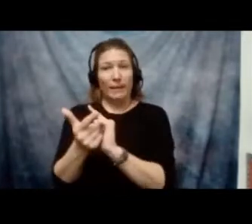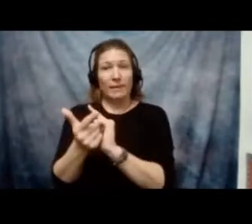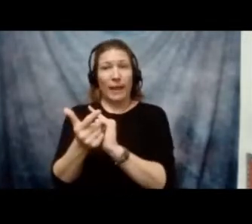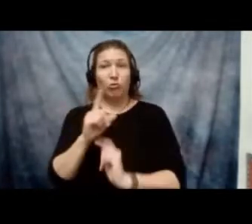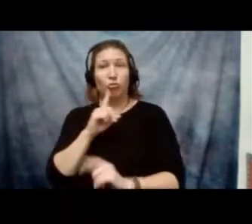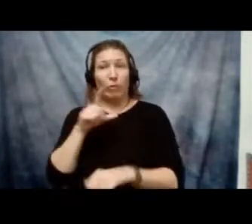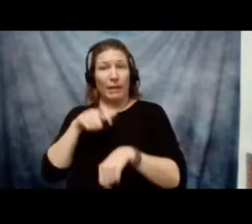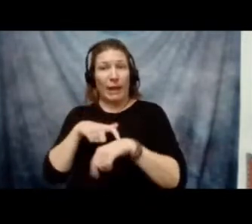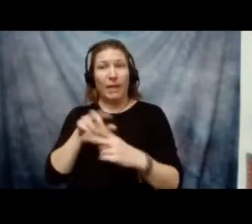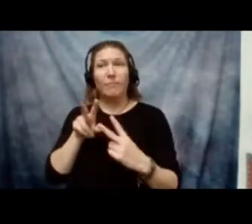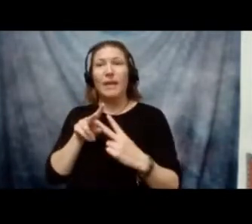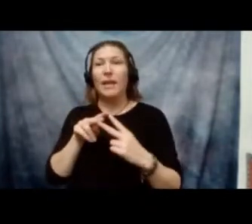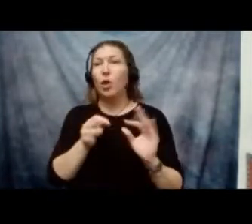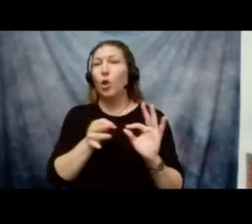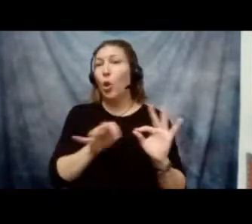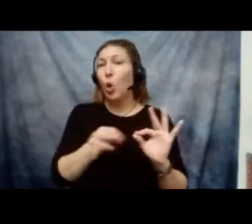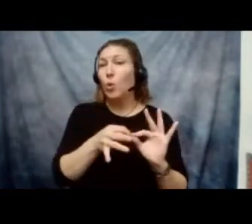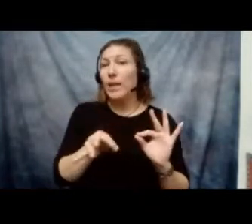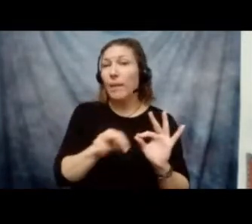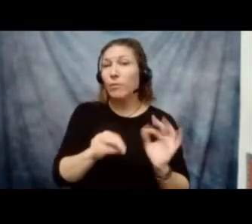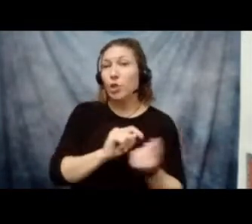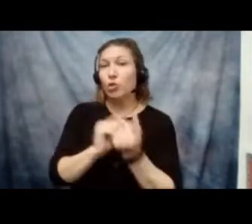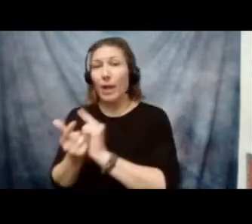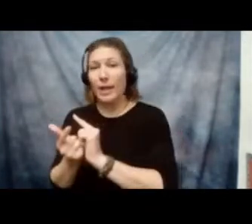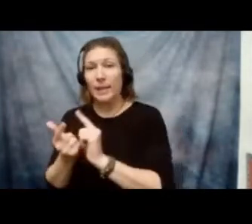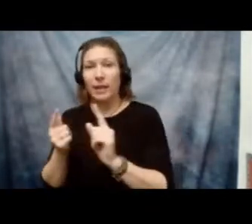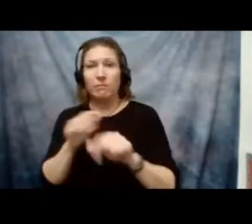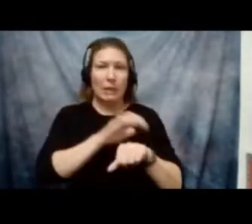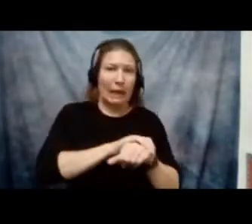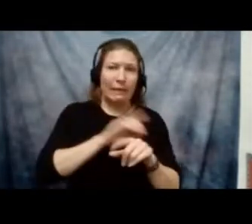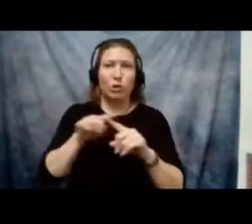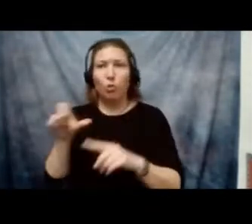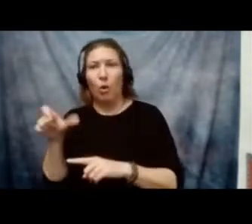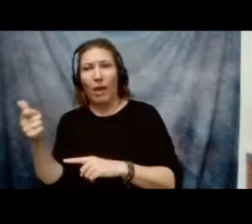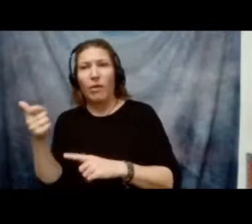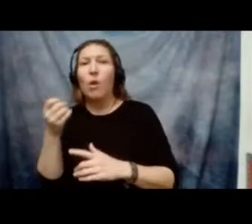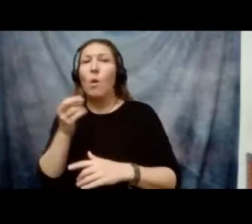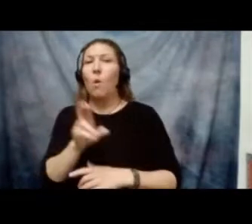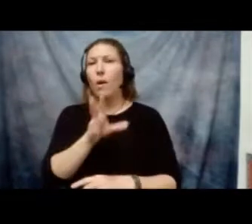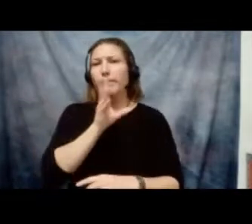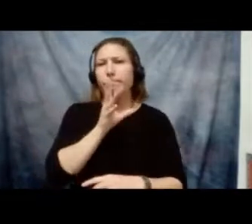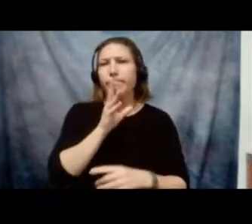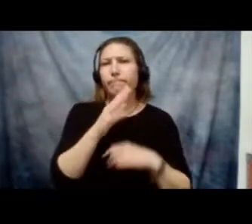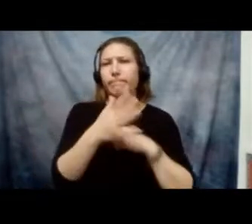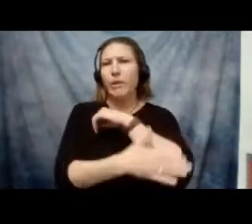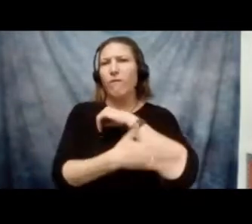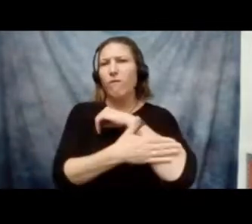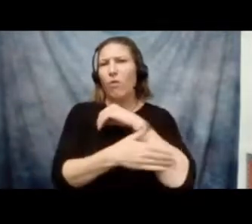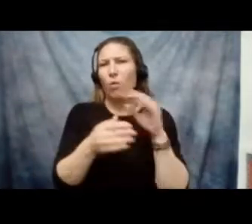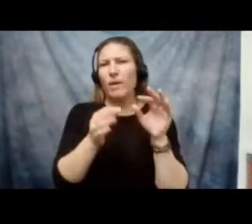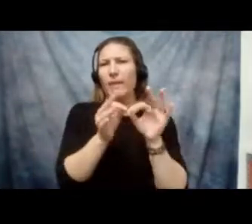captioning or another language so there's about i want to say more than 50 supported languages here